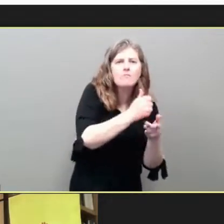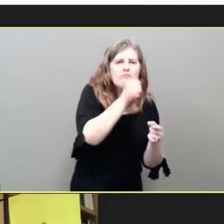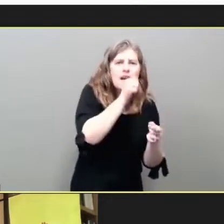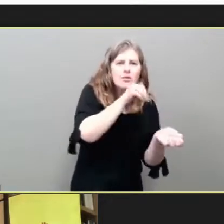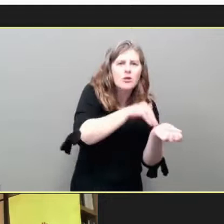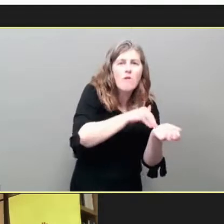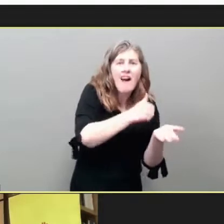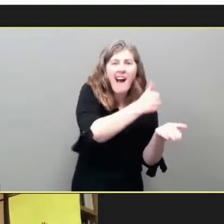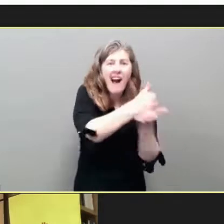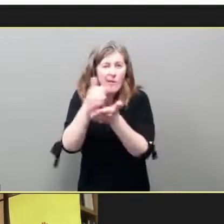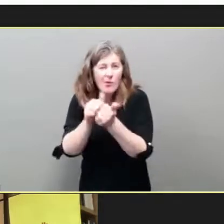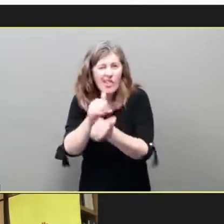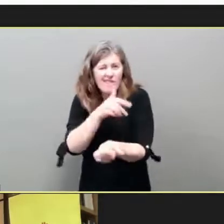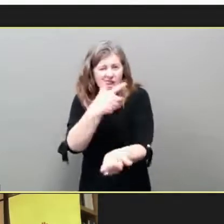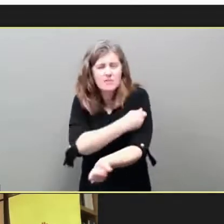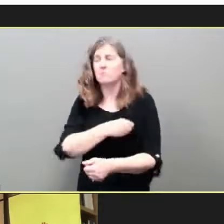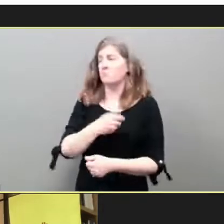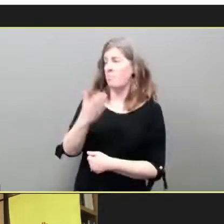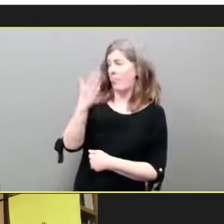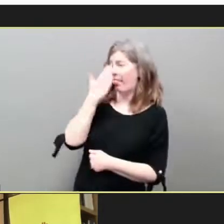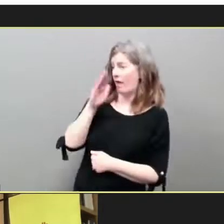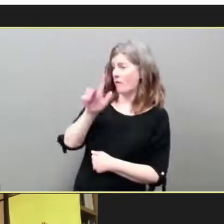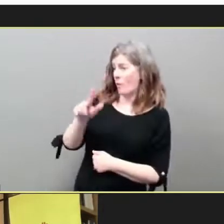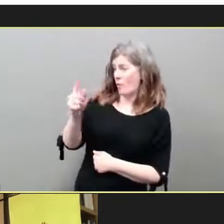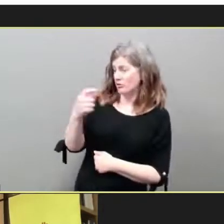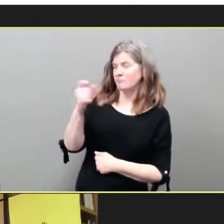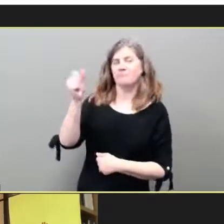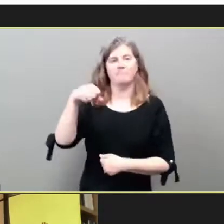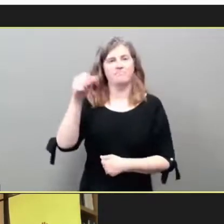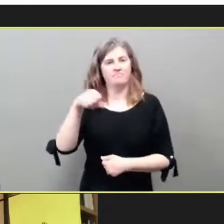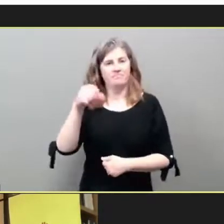Yes. And thank you joe for your question. So we're actually